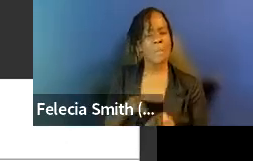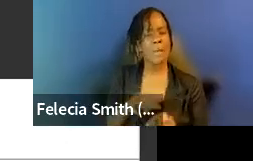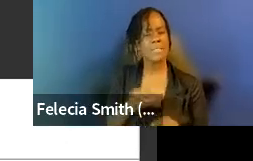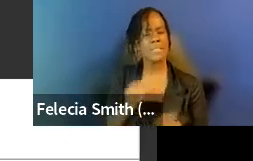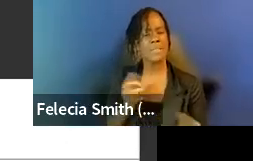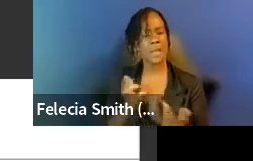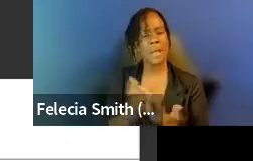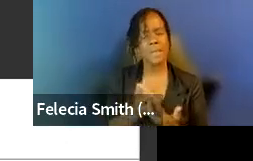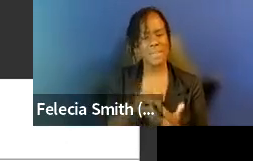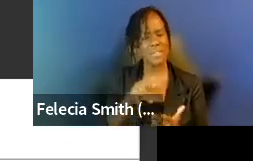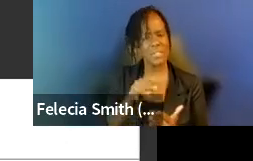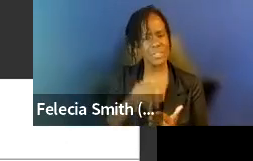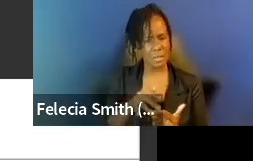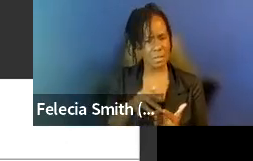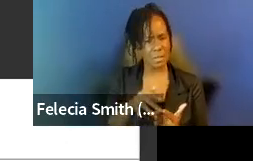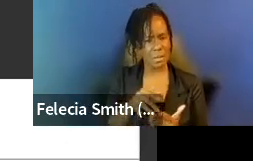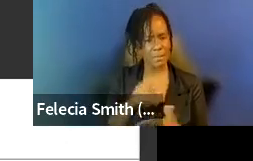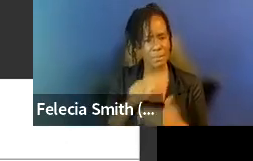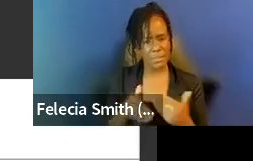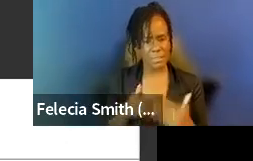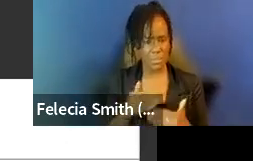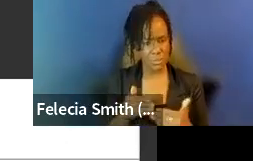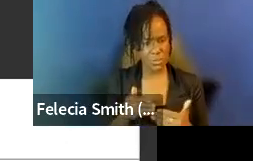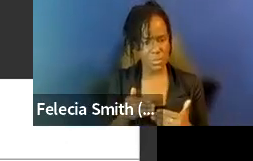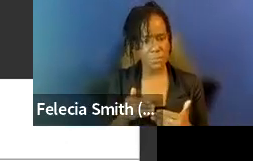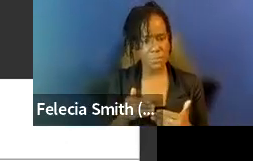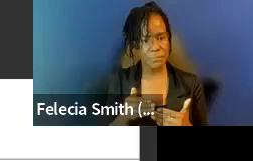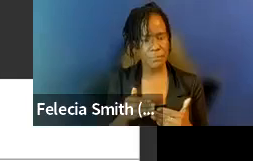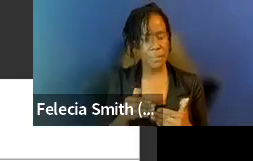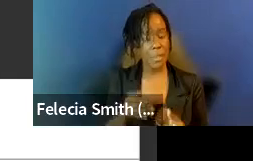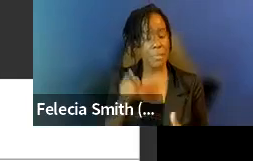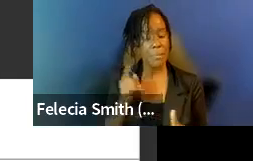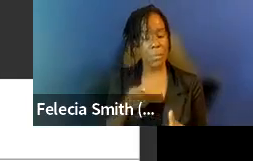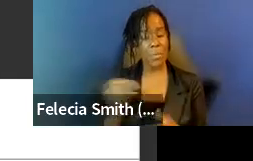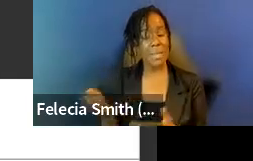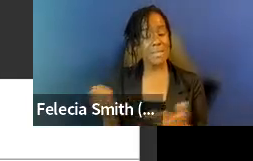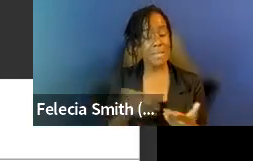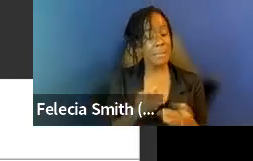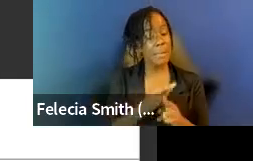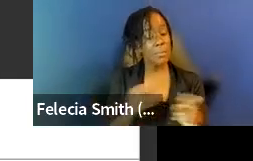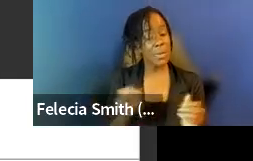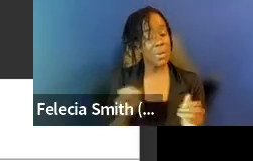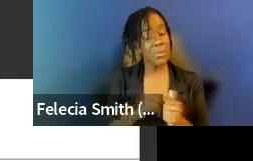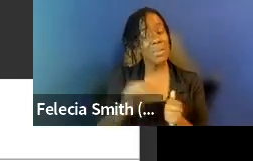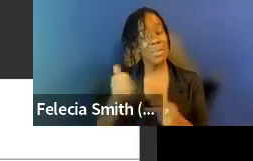average way someone might learn about the opportunity to engage. Next slide.